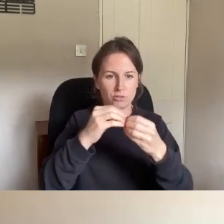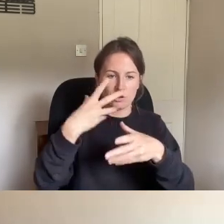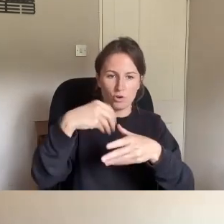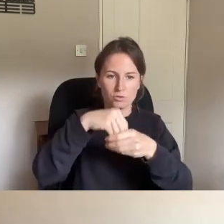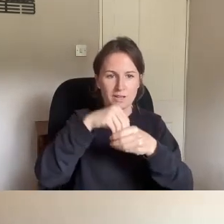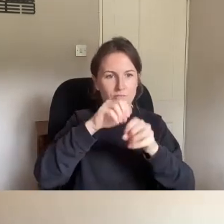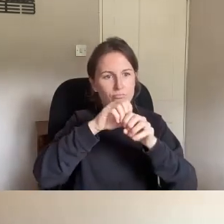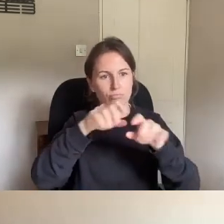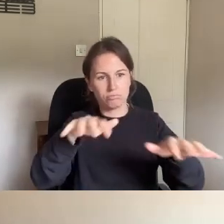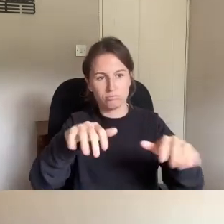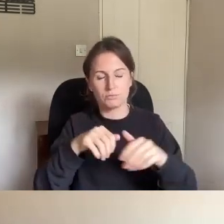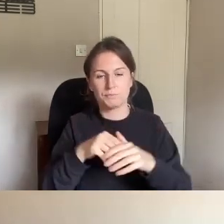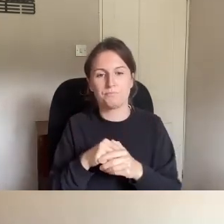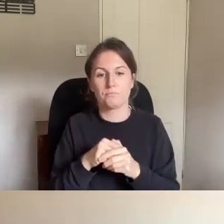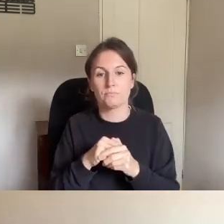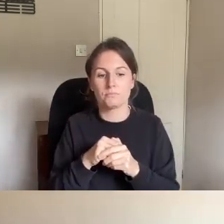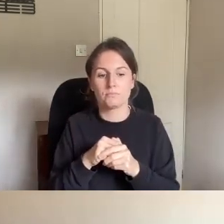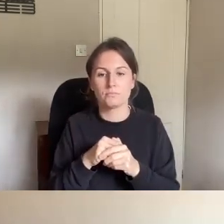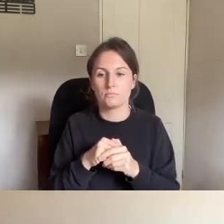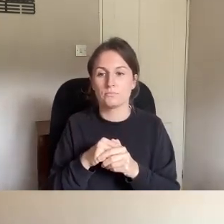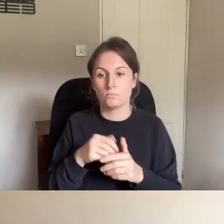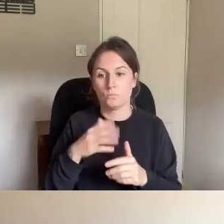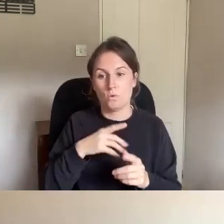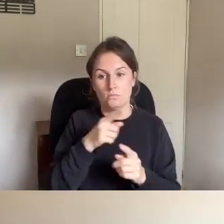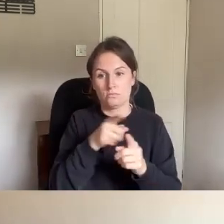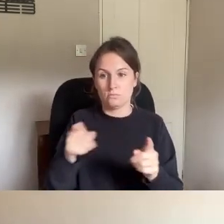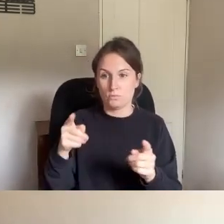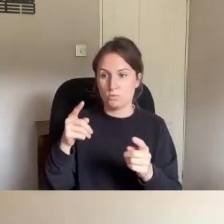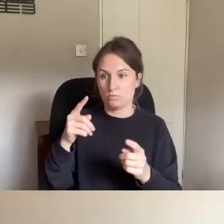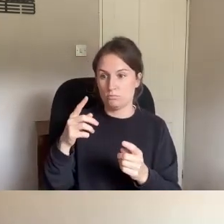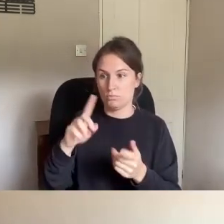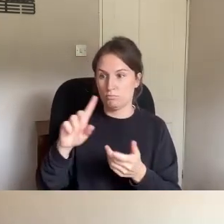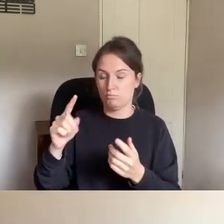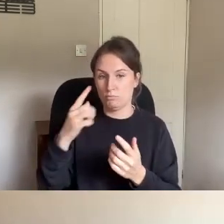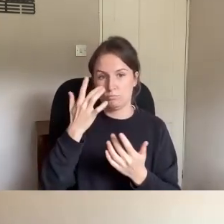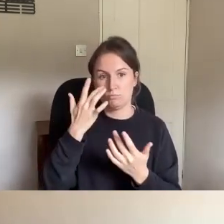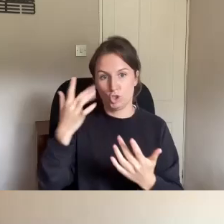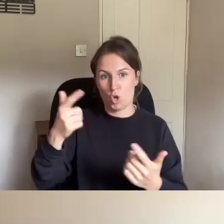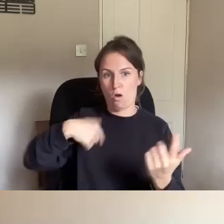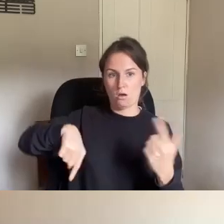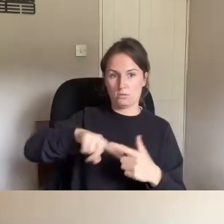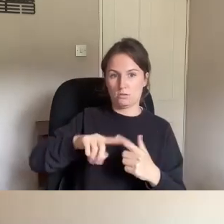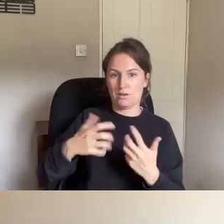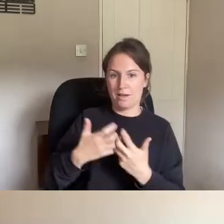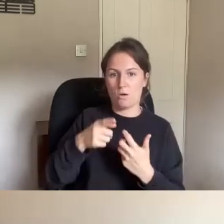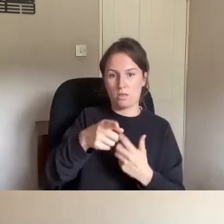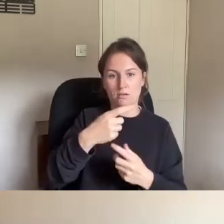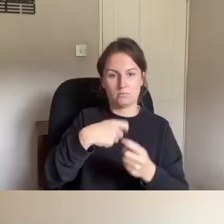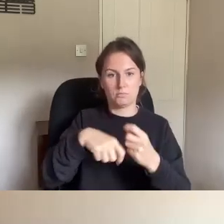We want you to show us how that digital content has had a positive impact on you or your audience.